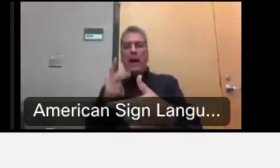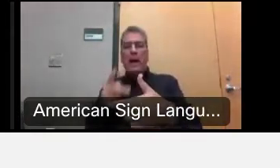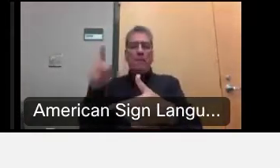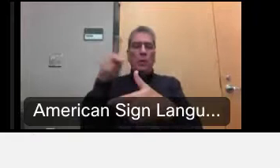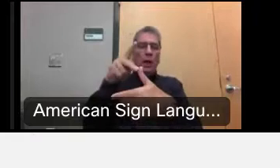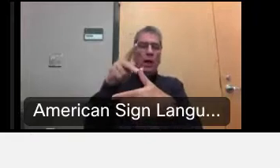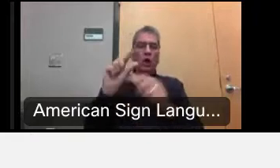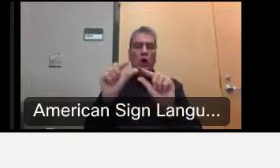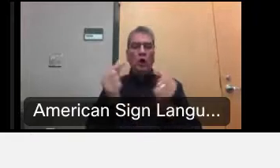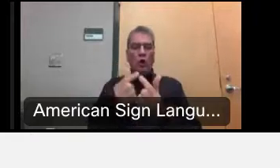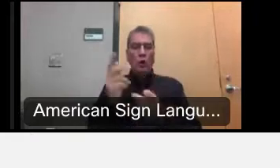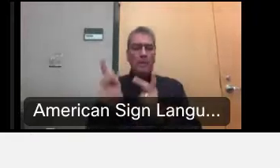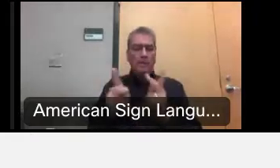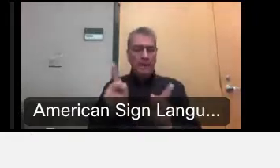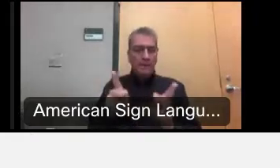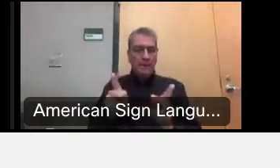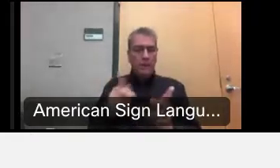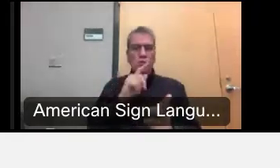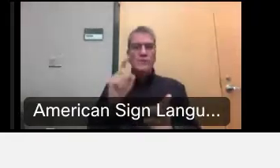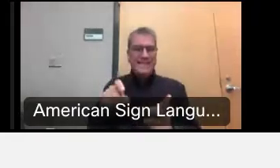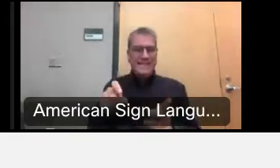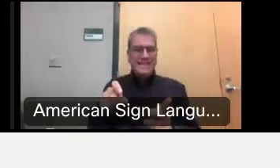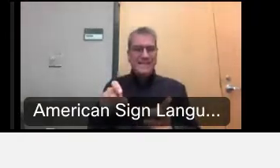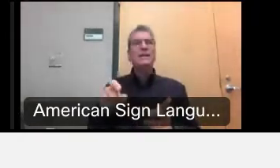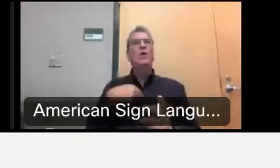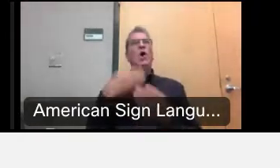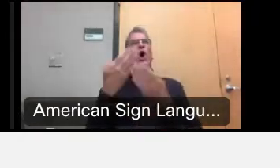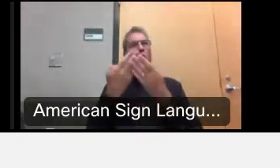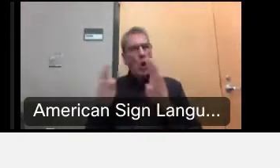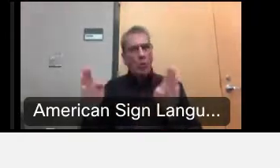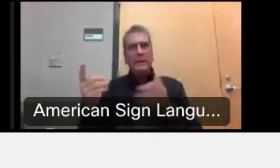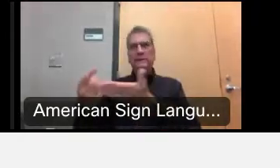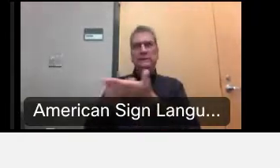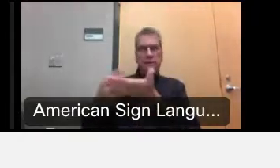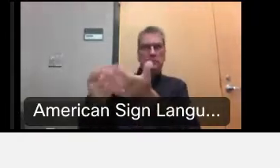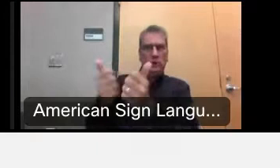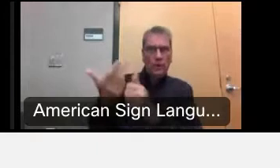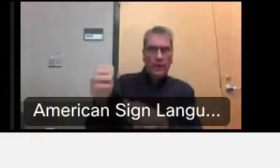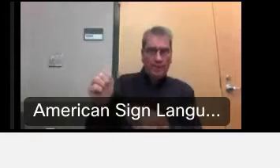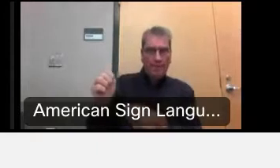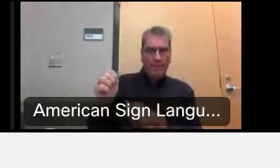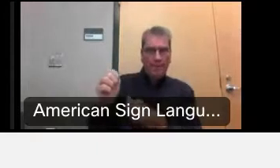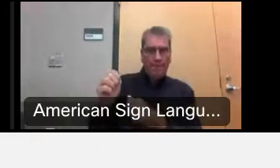1st, and the fact that we had that kind of open discussion I don't know if other states